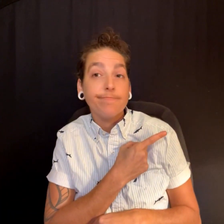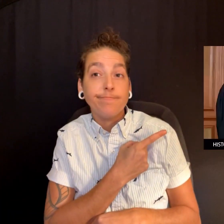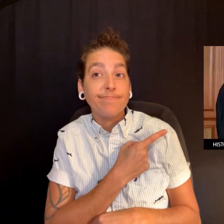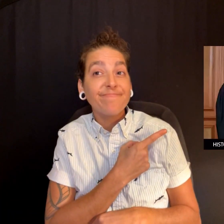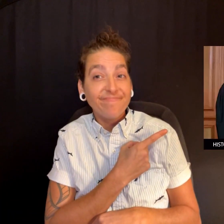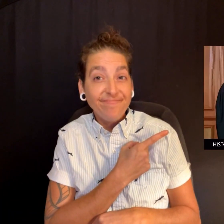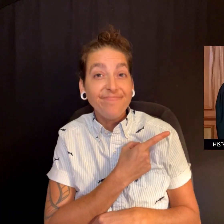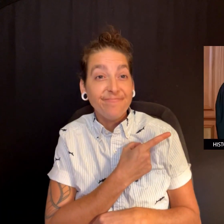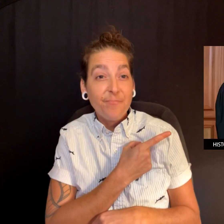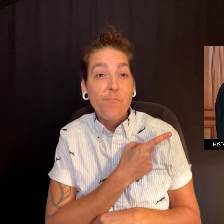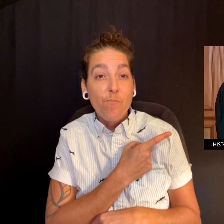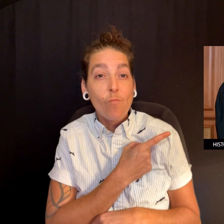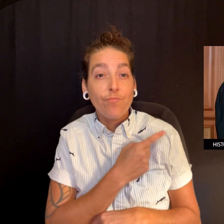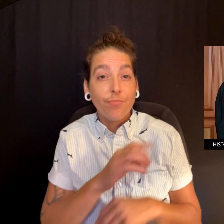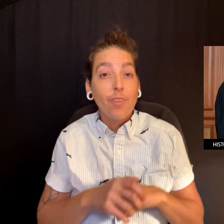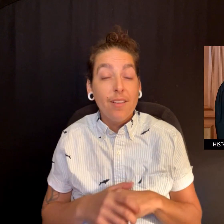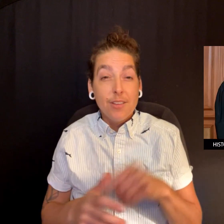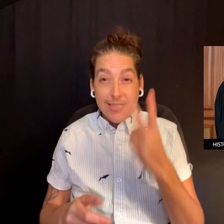Take a look at this historic and Powerful picture.